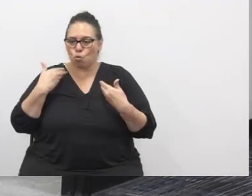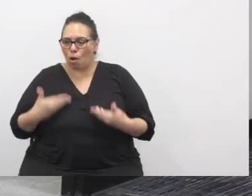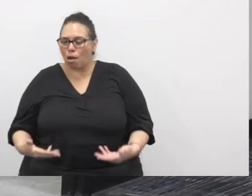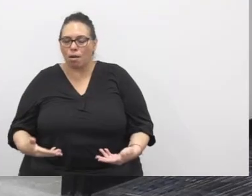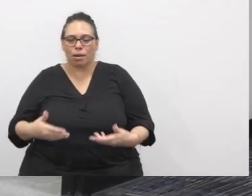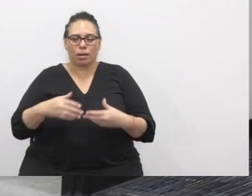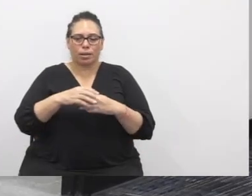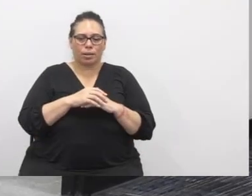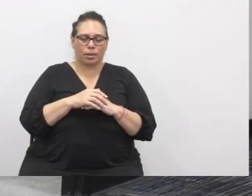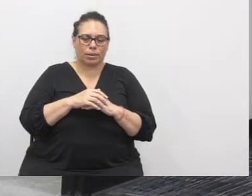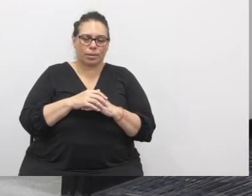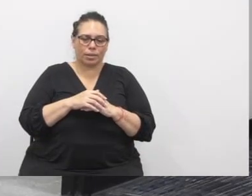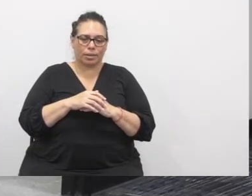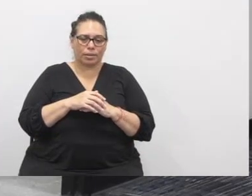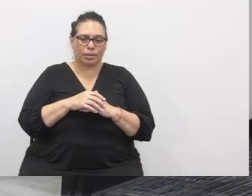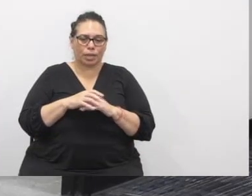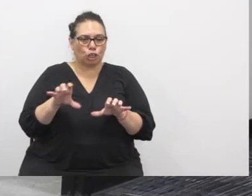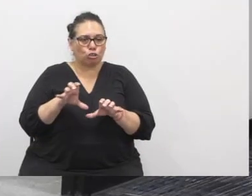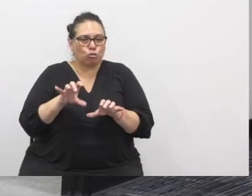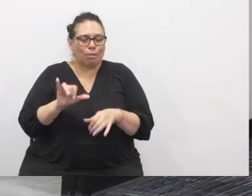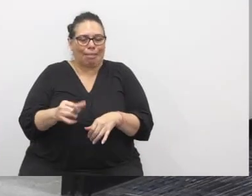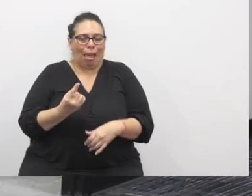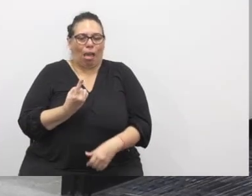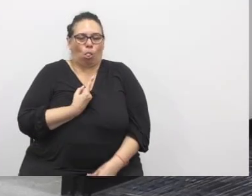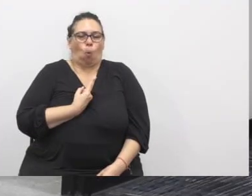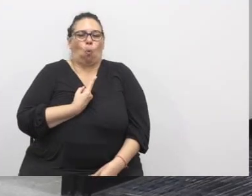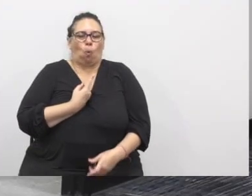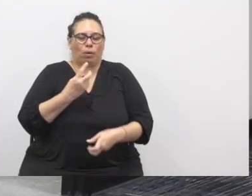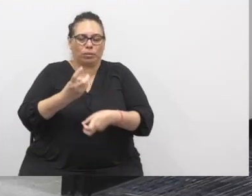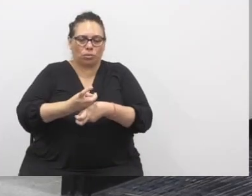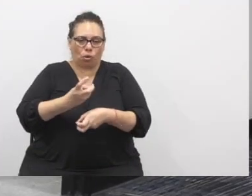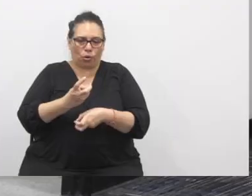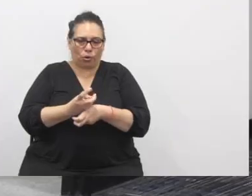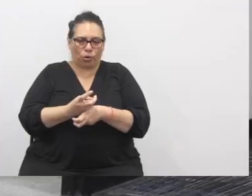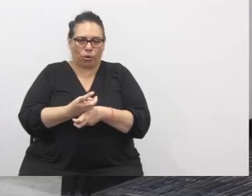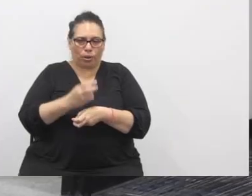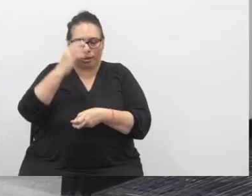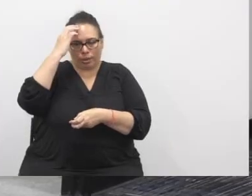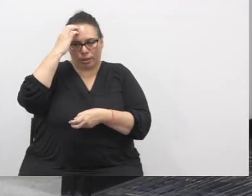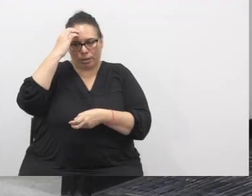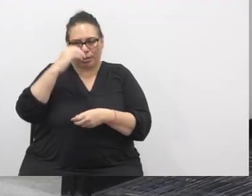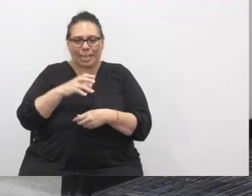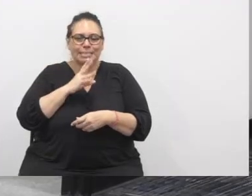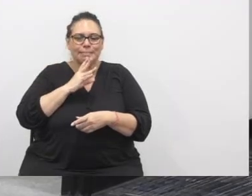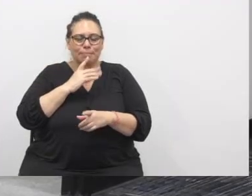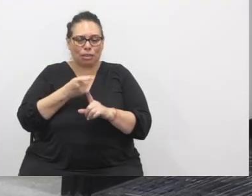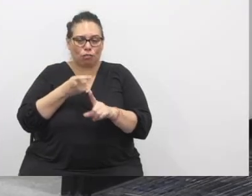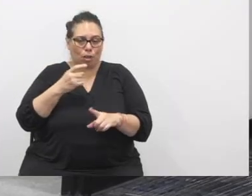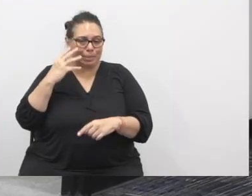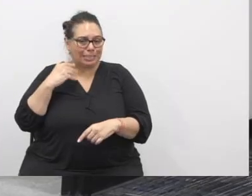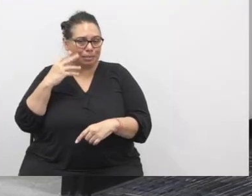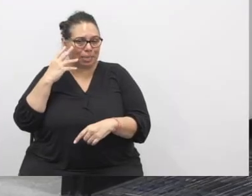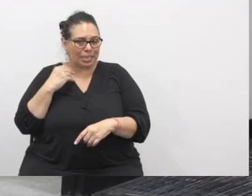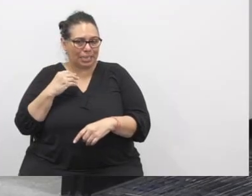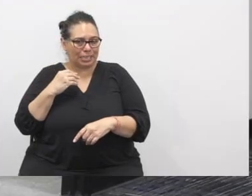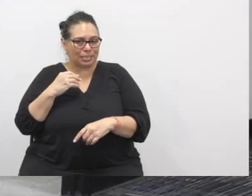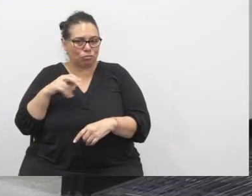And doing that alone is super hard. And I mean, I could speak from experience coming to high school with no one,